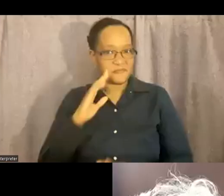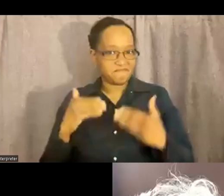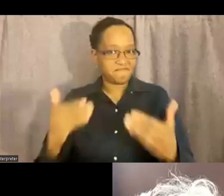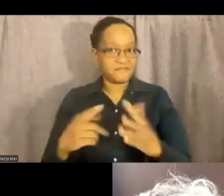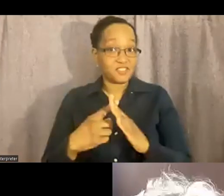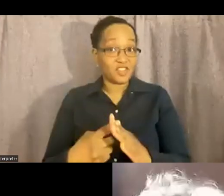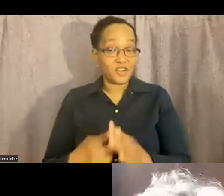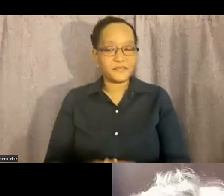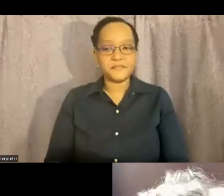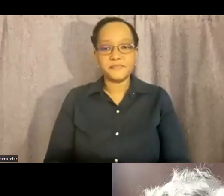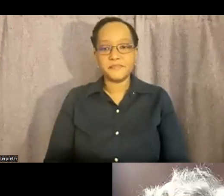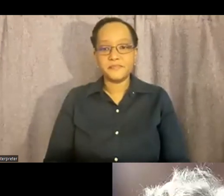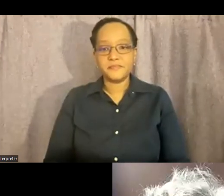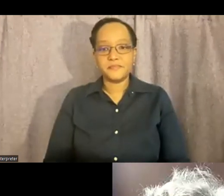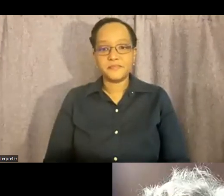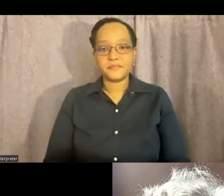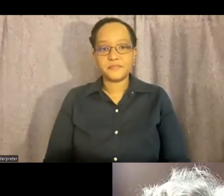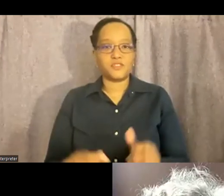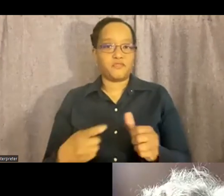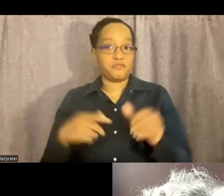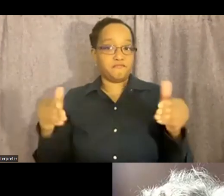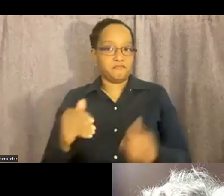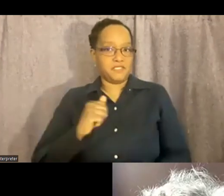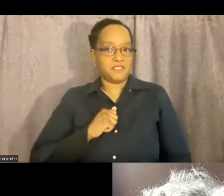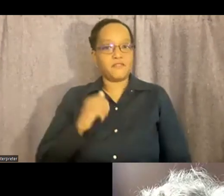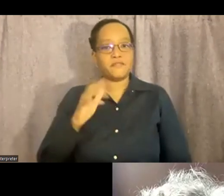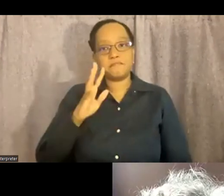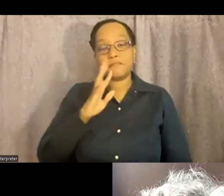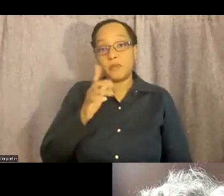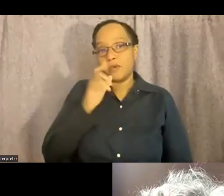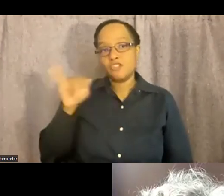First, I will introduce myself, I am Jessica Lehman, IU see she/her.